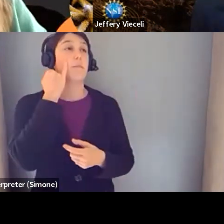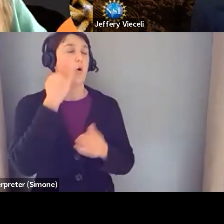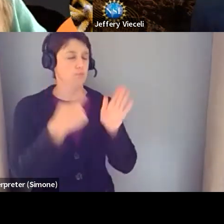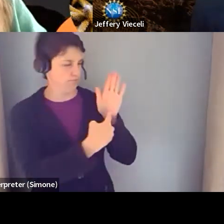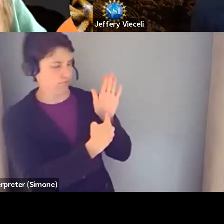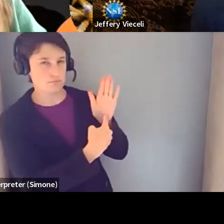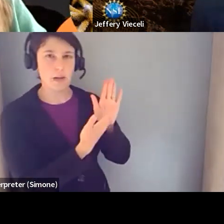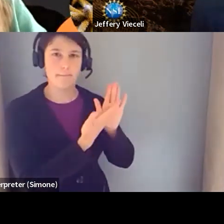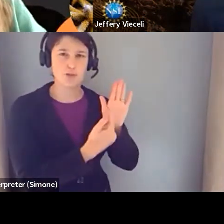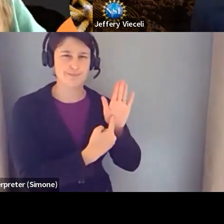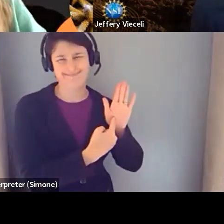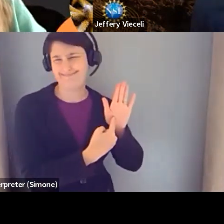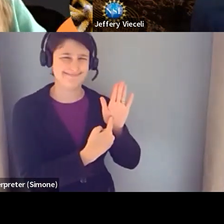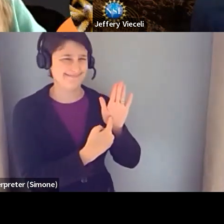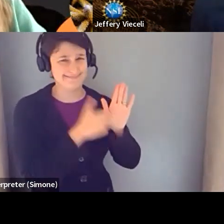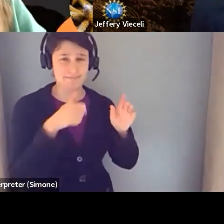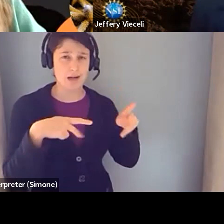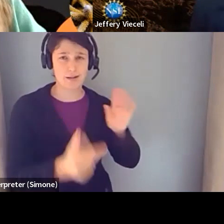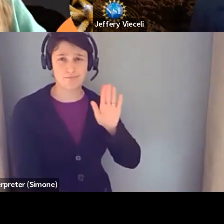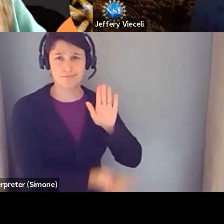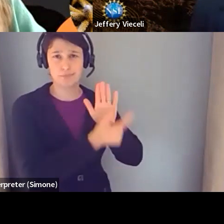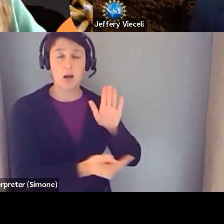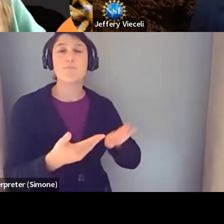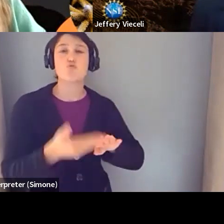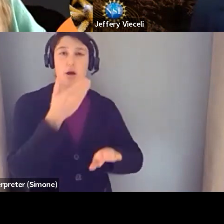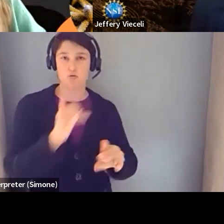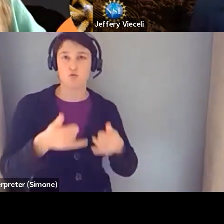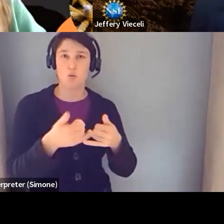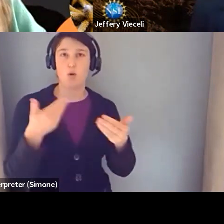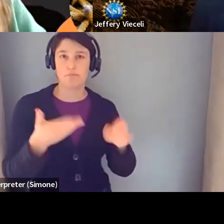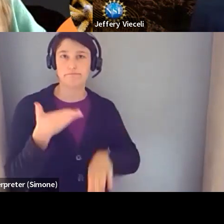that was unallowable prior to an award being made? Vanessa Richardson: Yes.